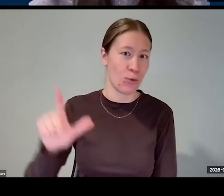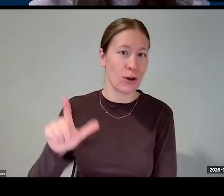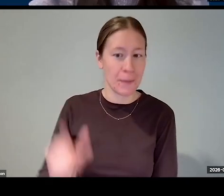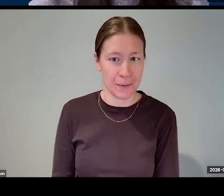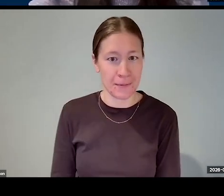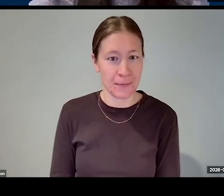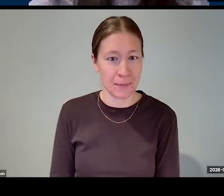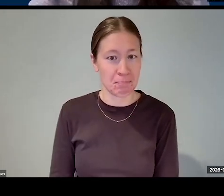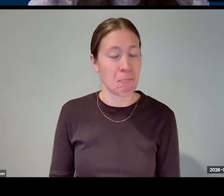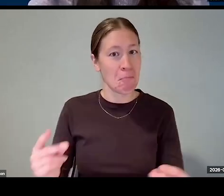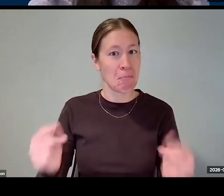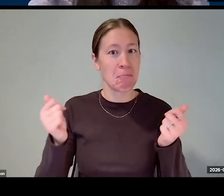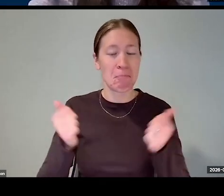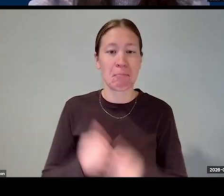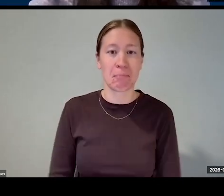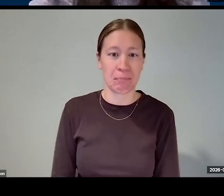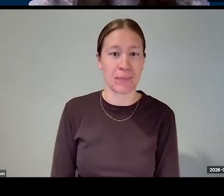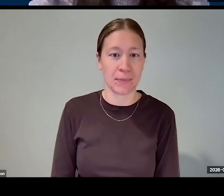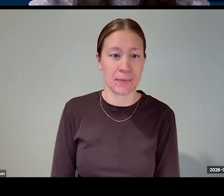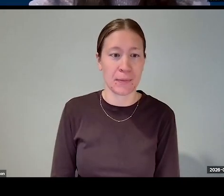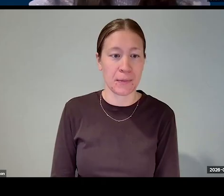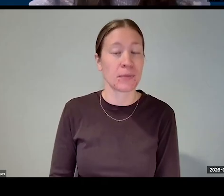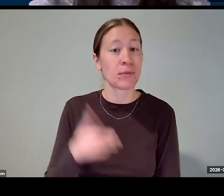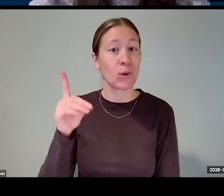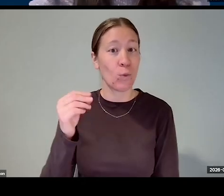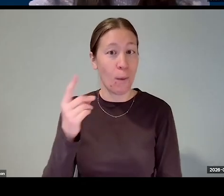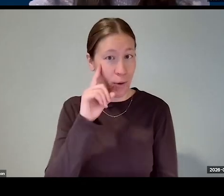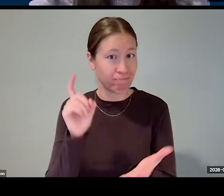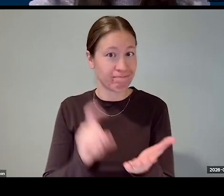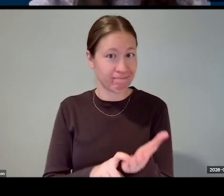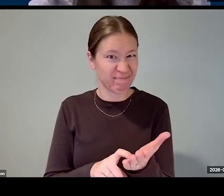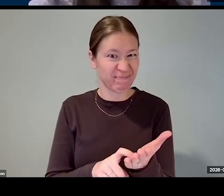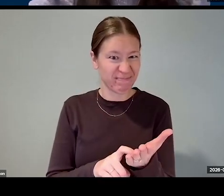And there we go. One more thing I want to adjust on this slide.